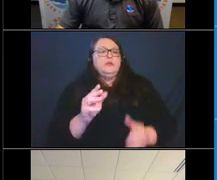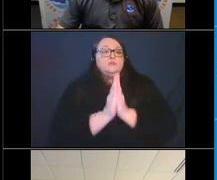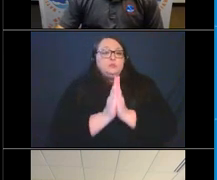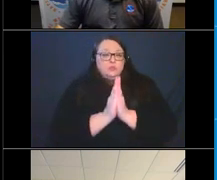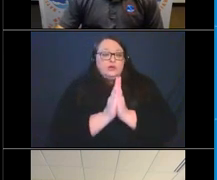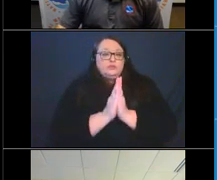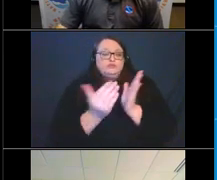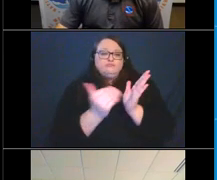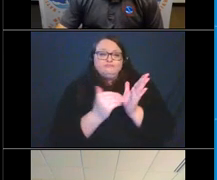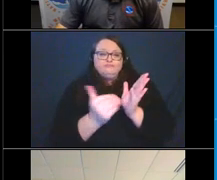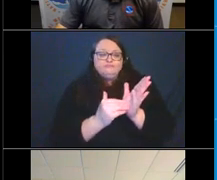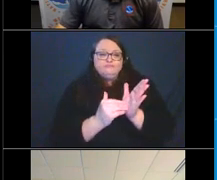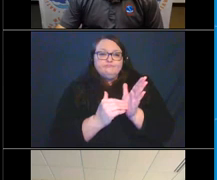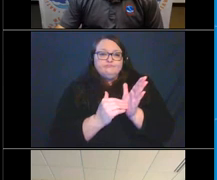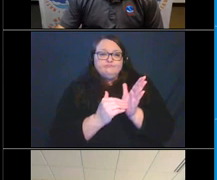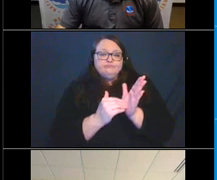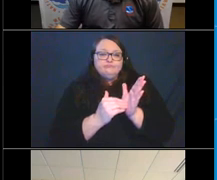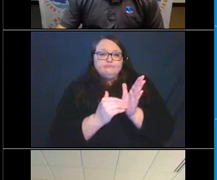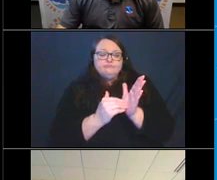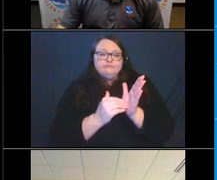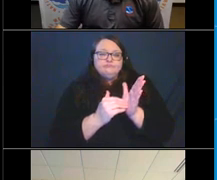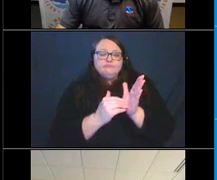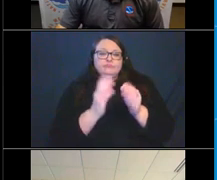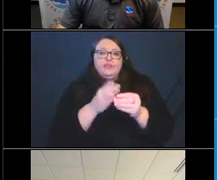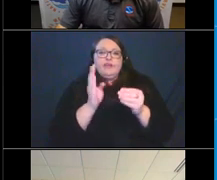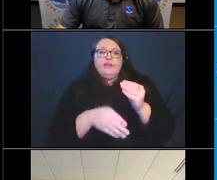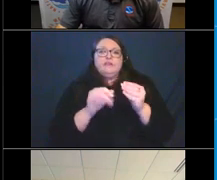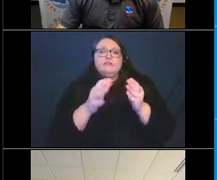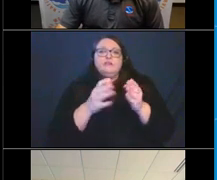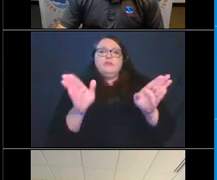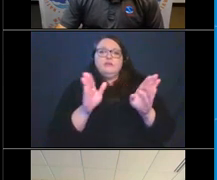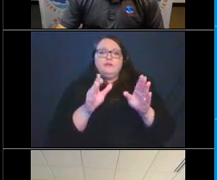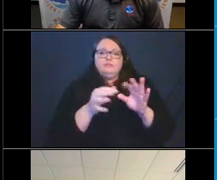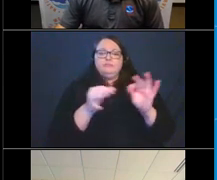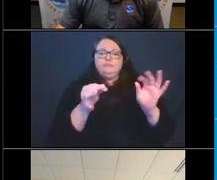repeat the end date of the public comment period. And they're also, I'm wondering,